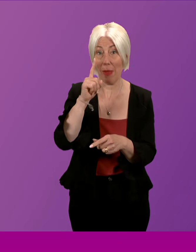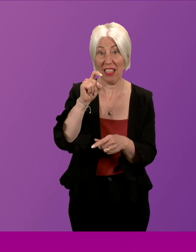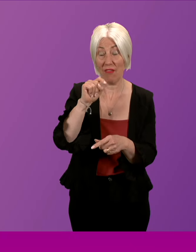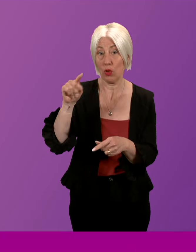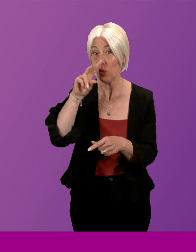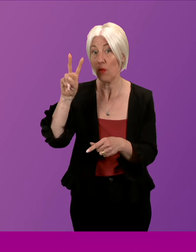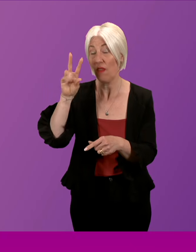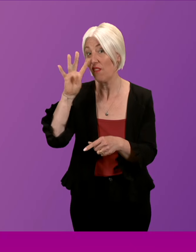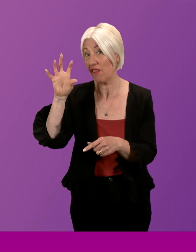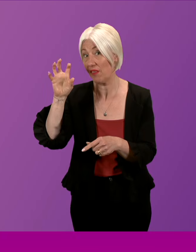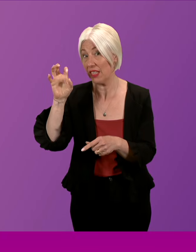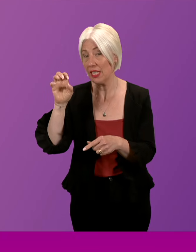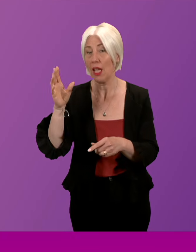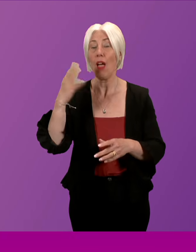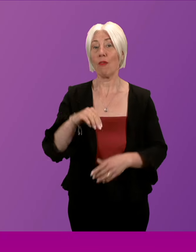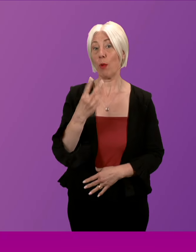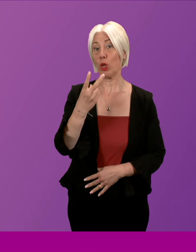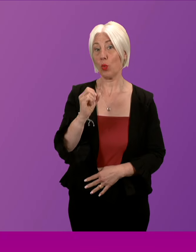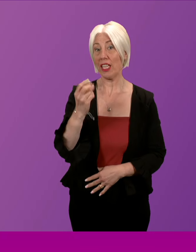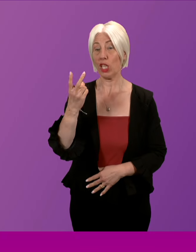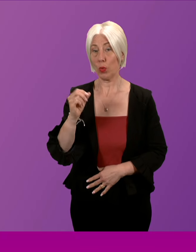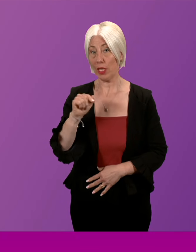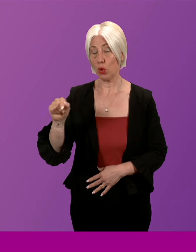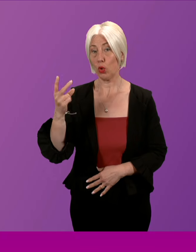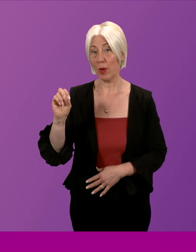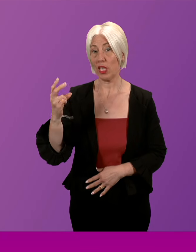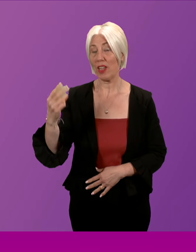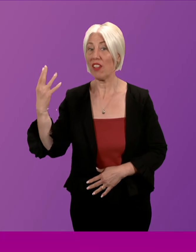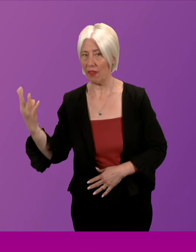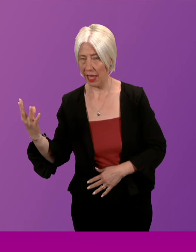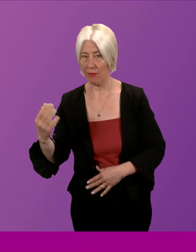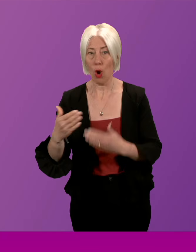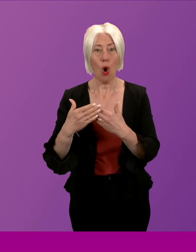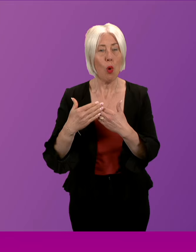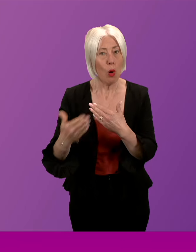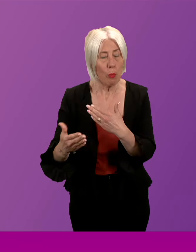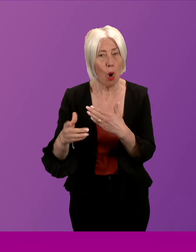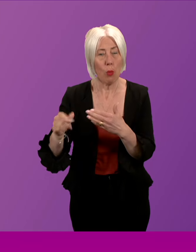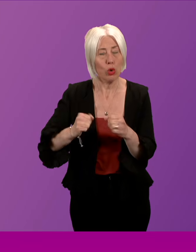2020 and 2025. What further measures will the Scottish Government take to tackle